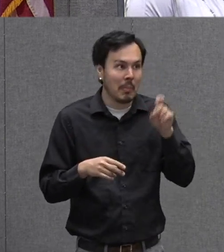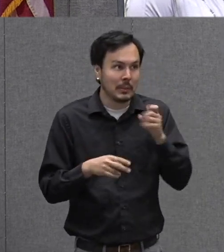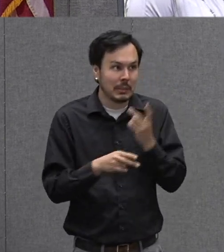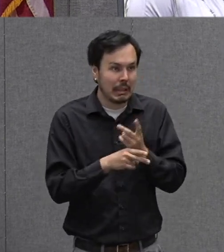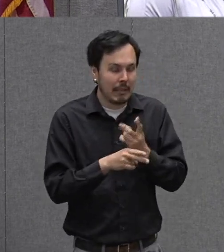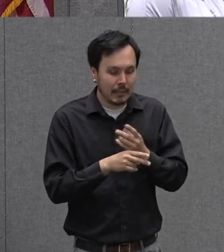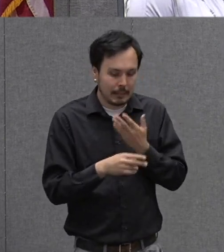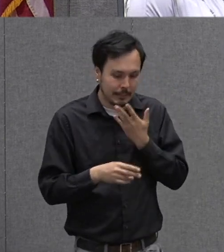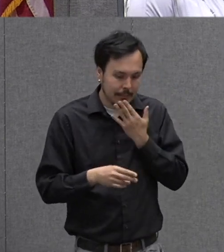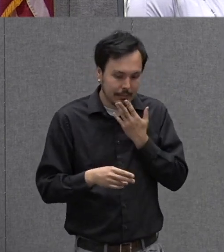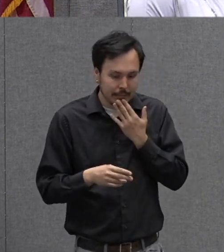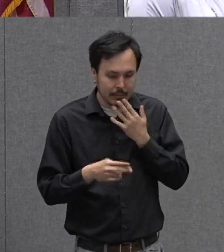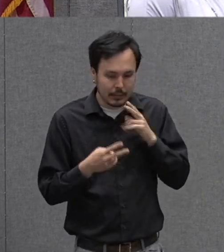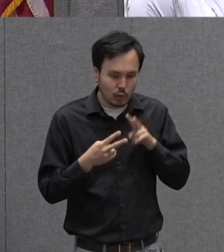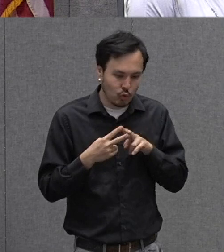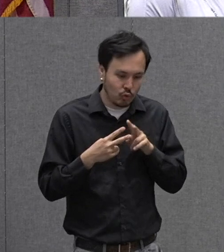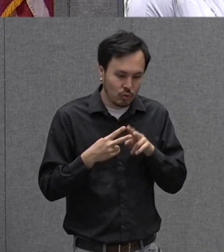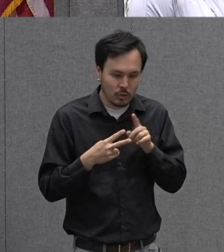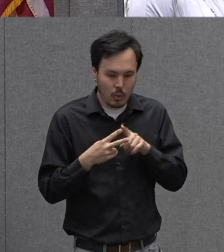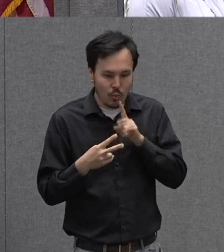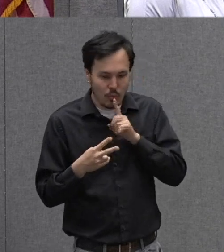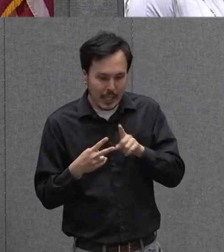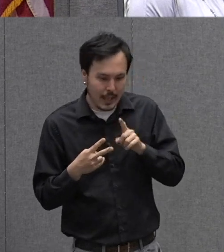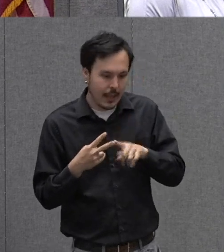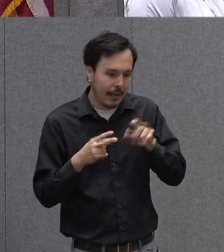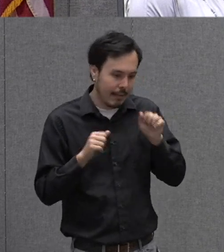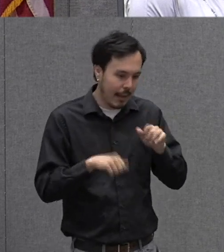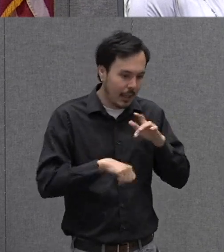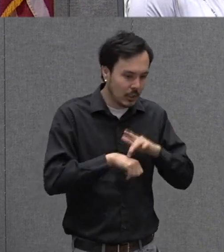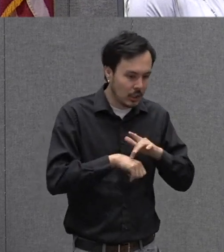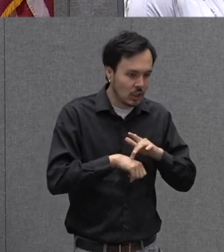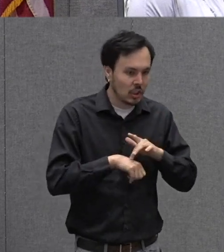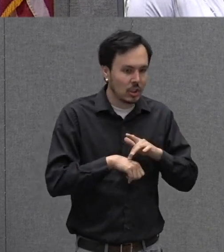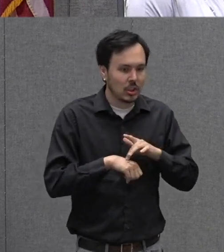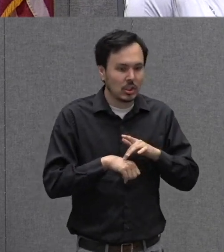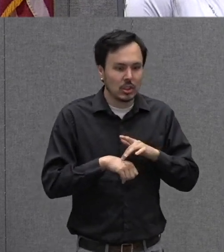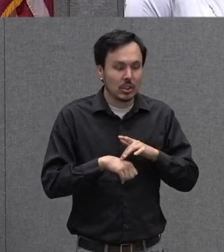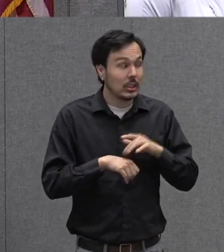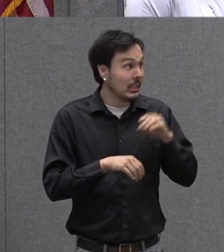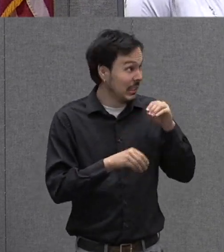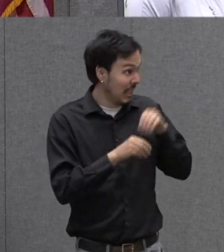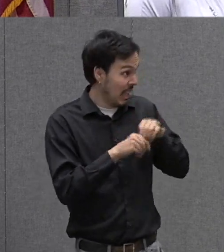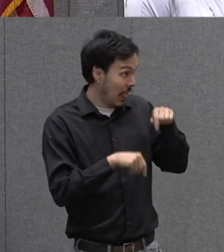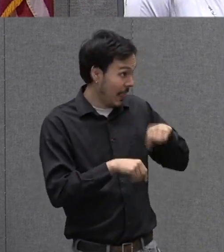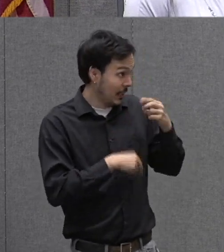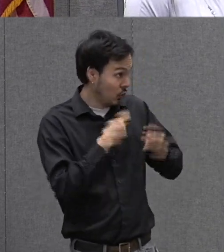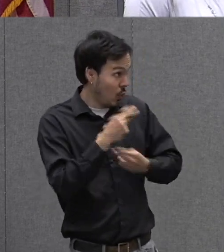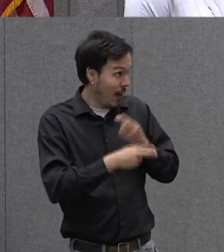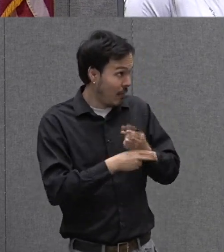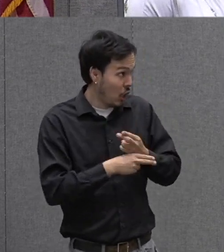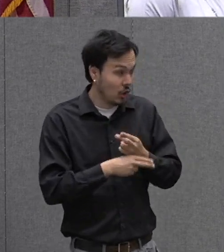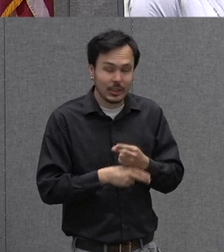And is it in the universe? It is in the universe. Okay. - Yes.